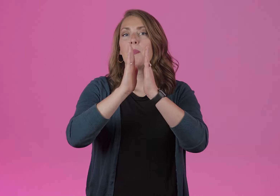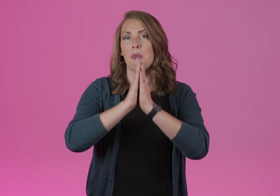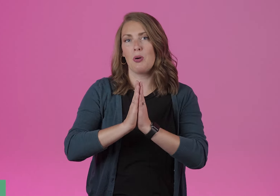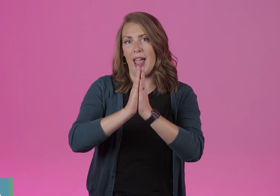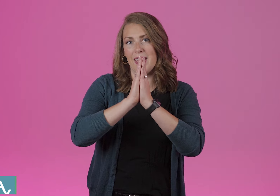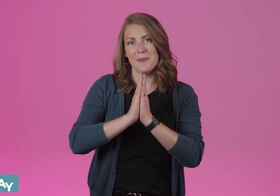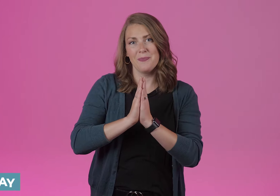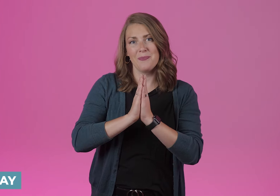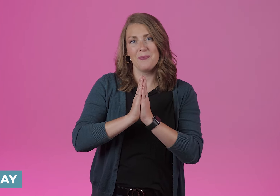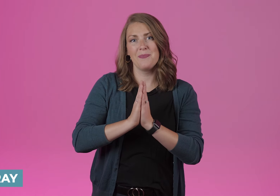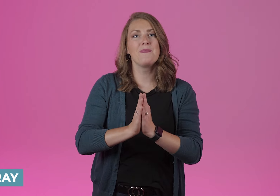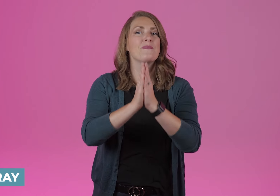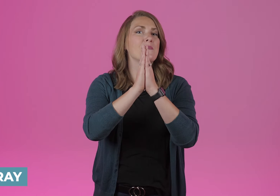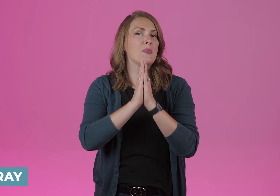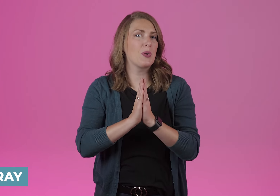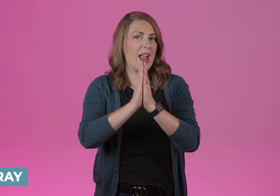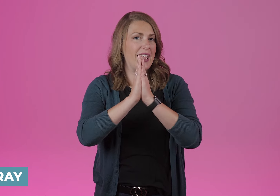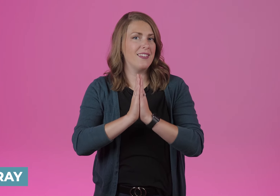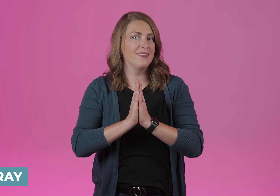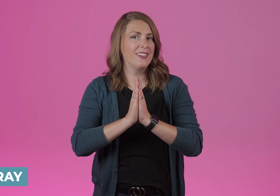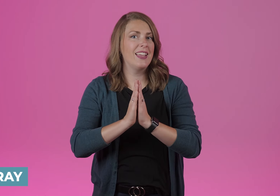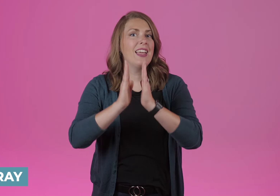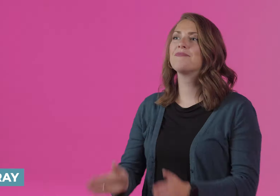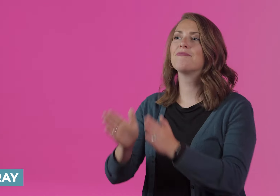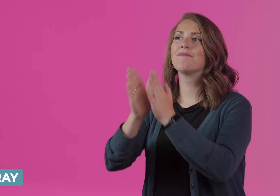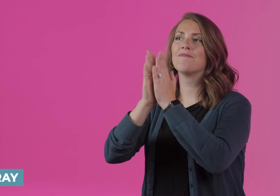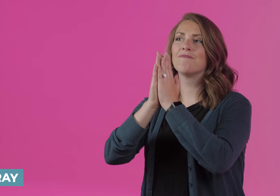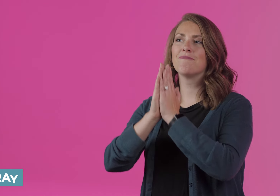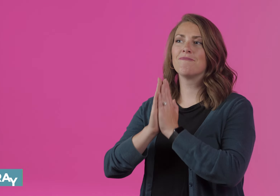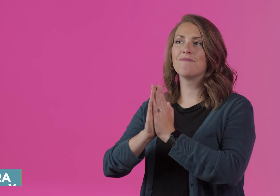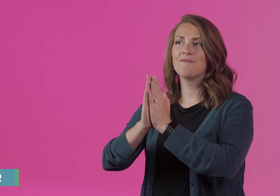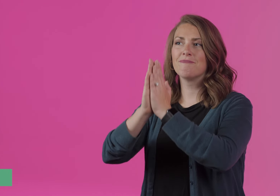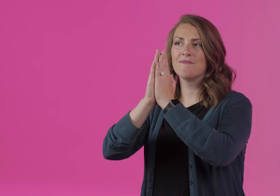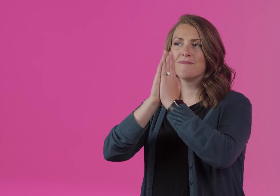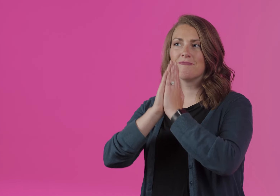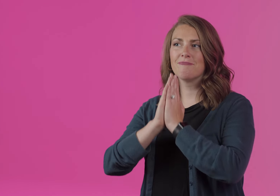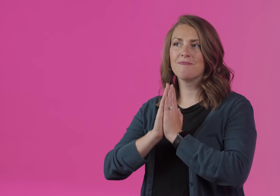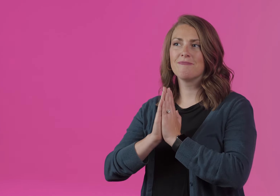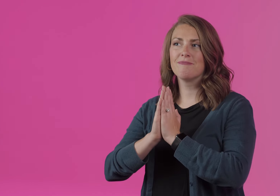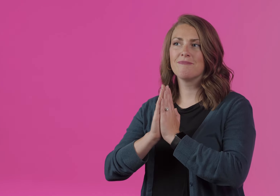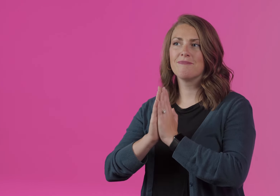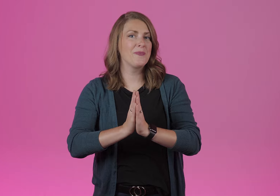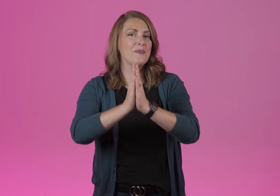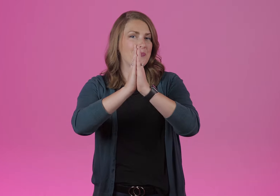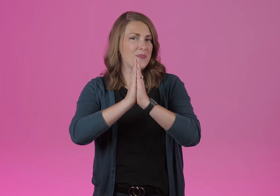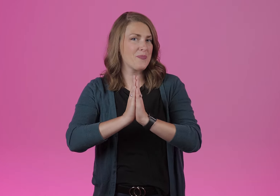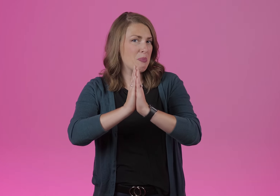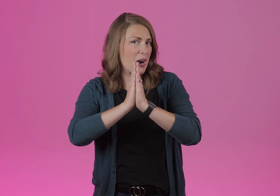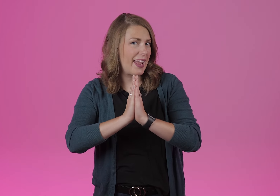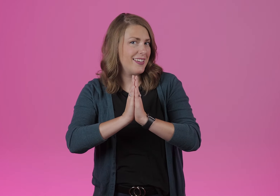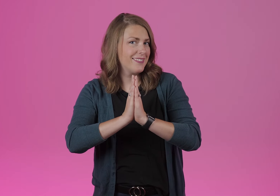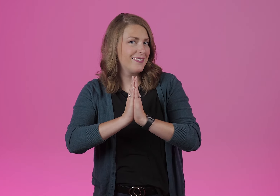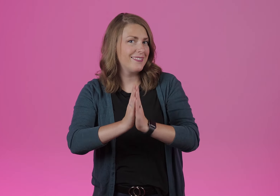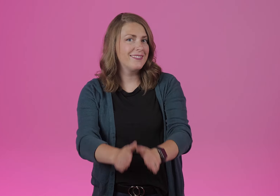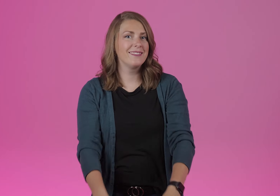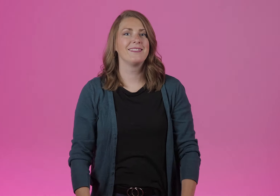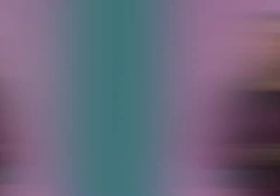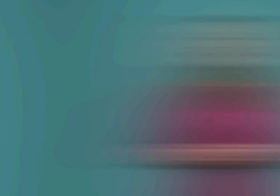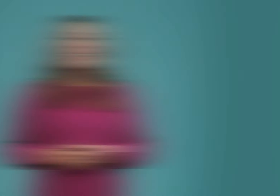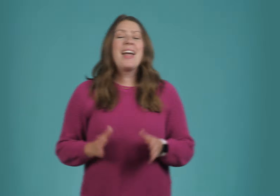Pray. It's your hands together. Looking like you're praying. Pray.